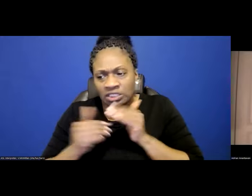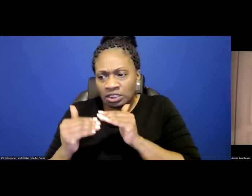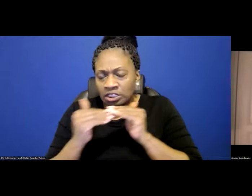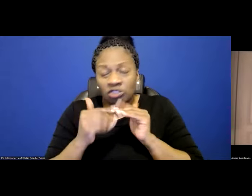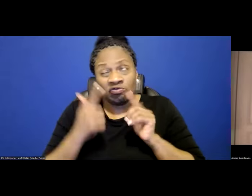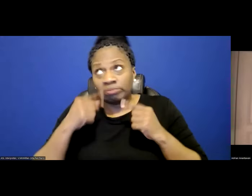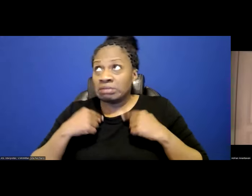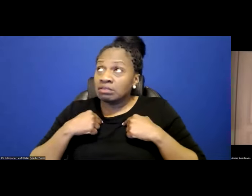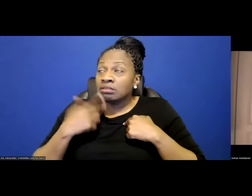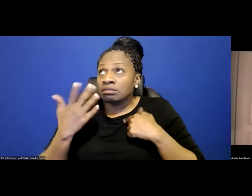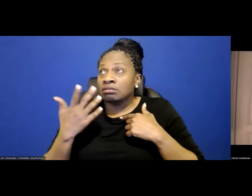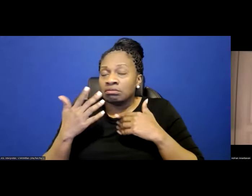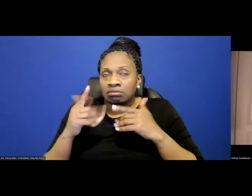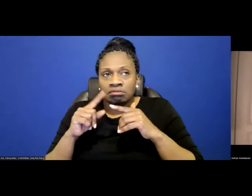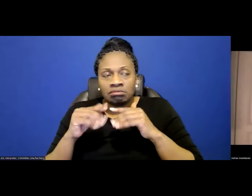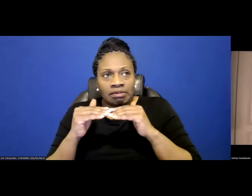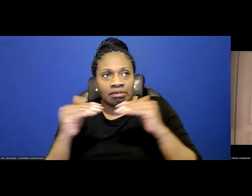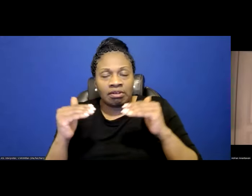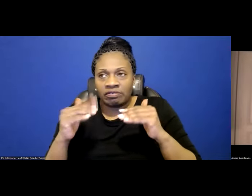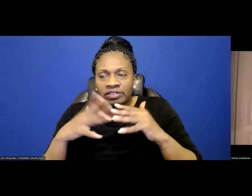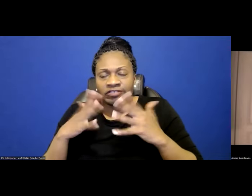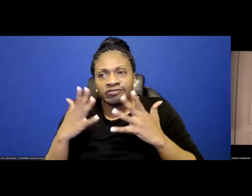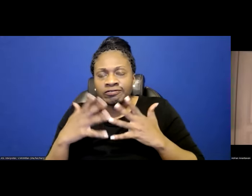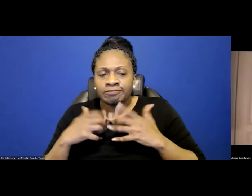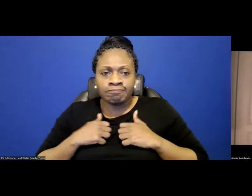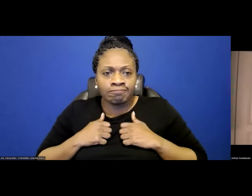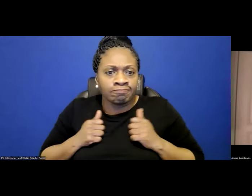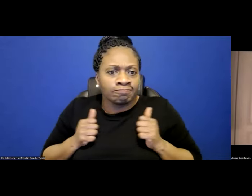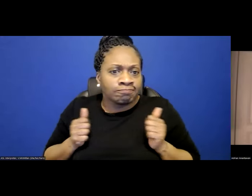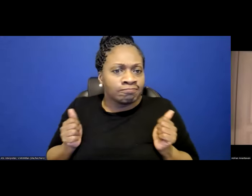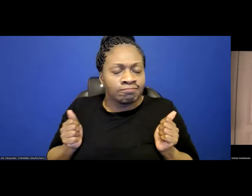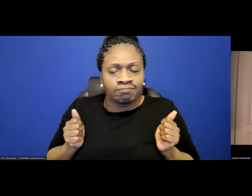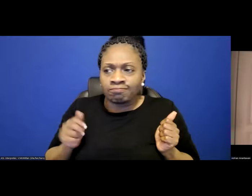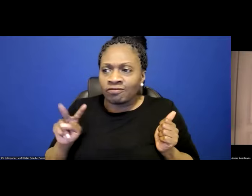degree of vulnerability. I think like Christina and Ophira